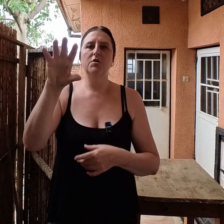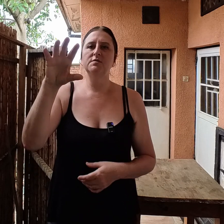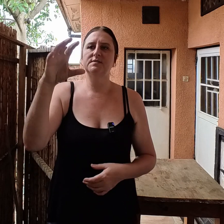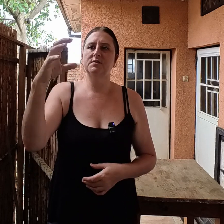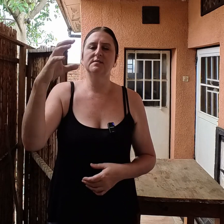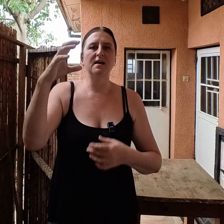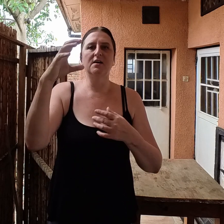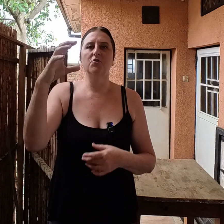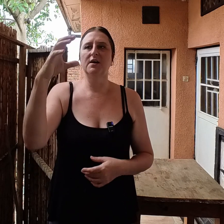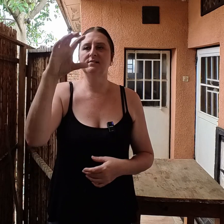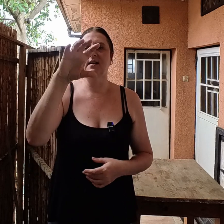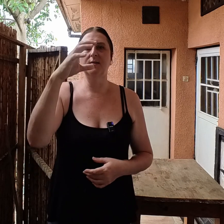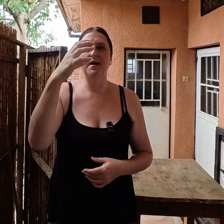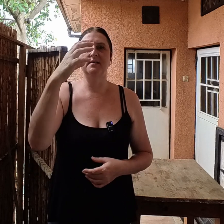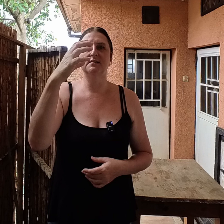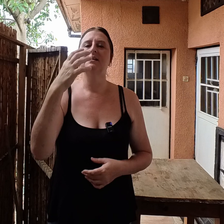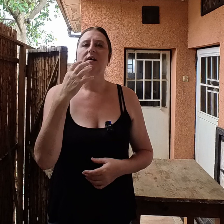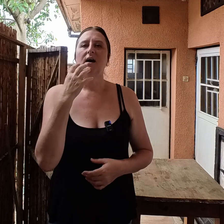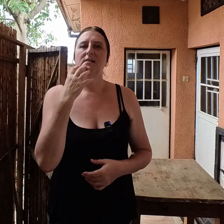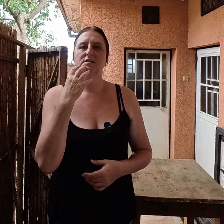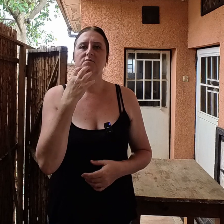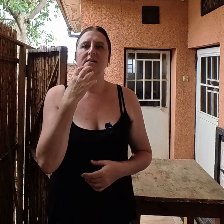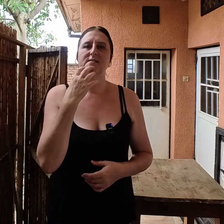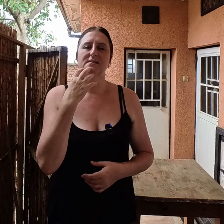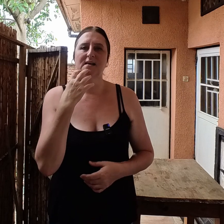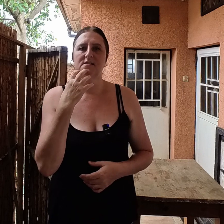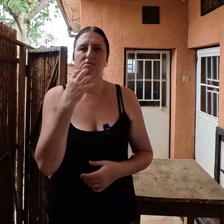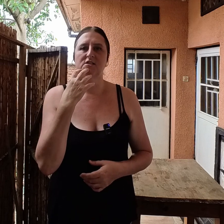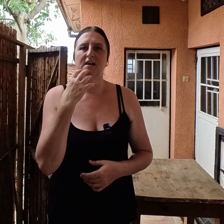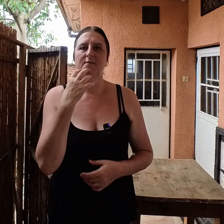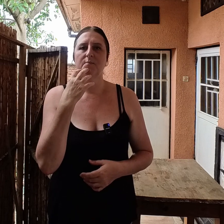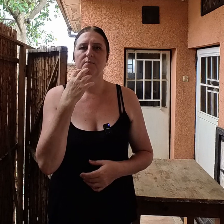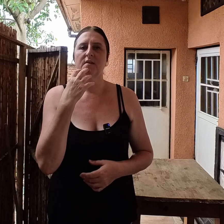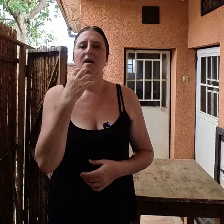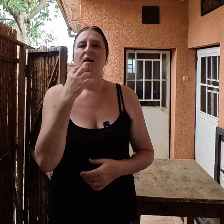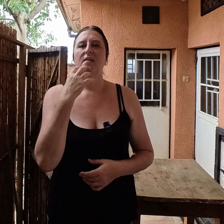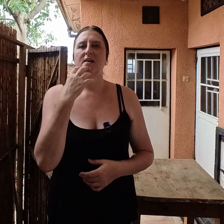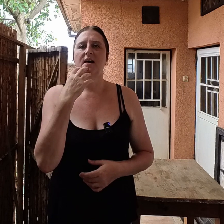very loose, so slightly crooked, slightly bent. Just rest that against your chin, and then our